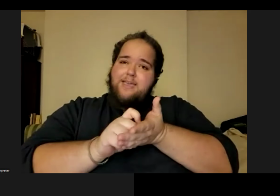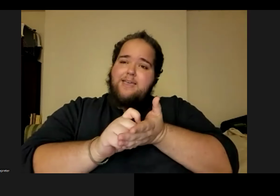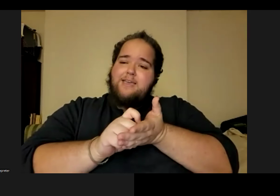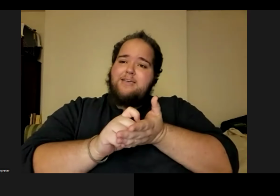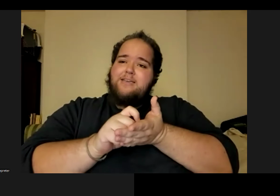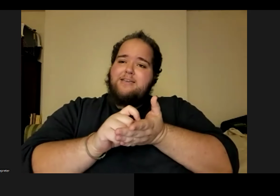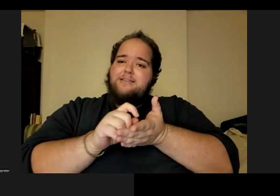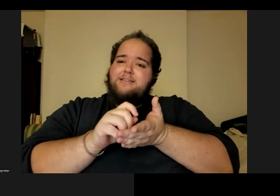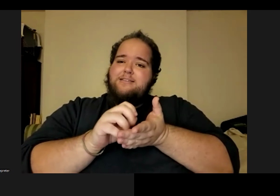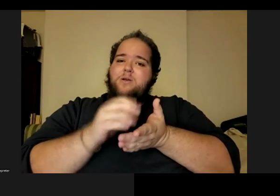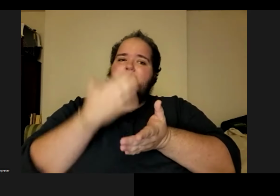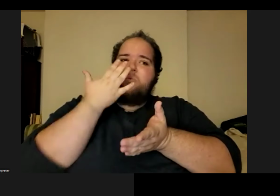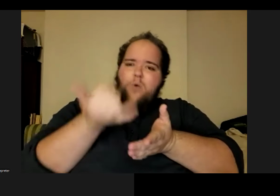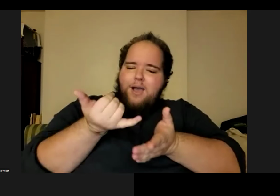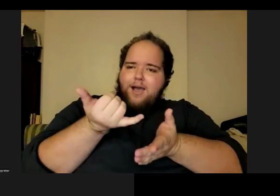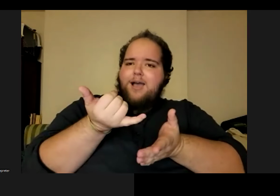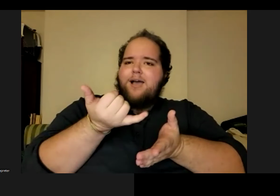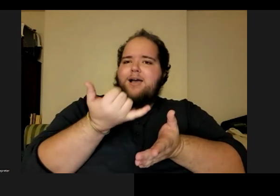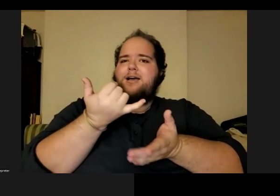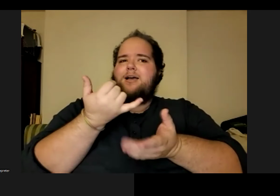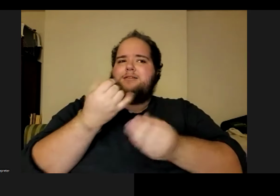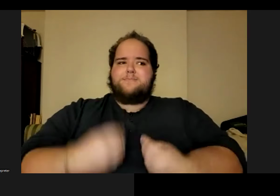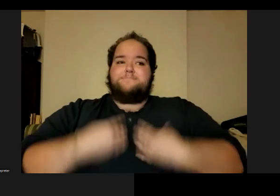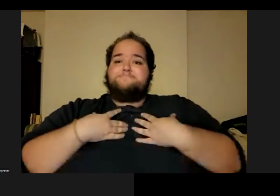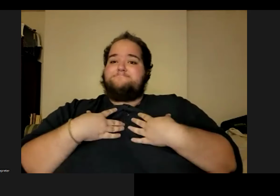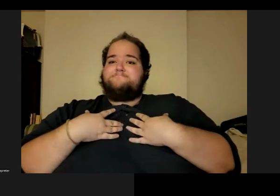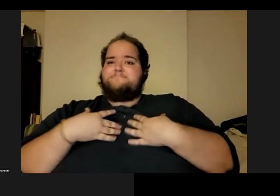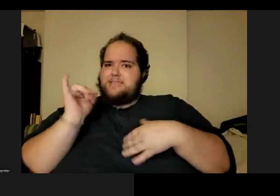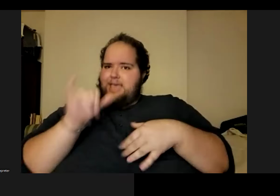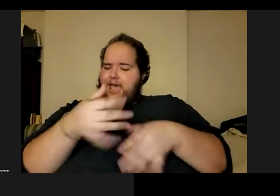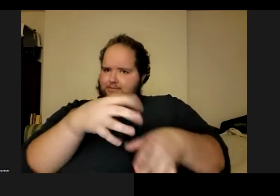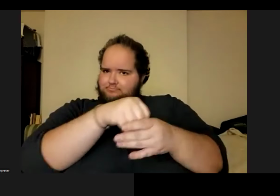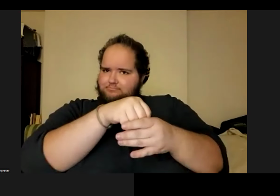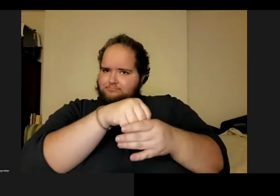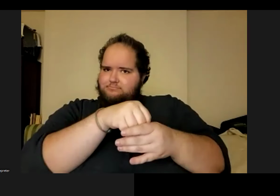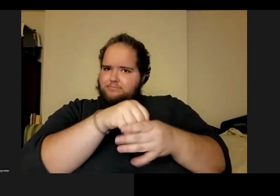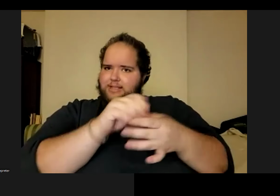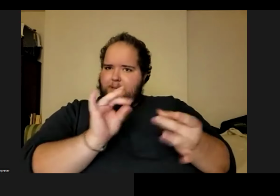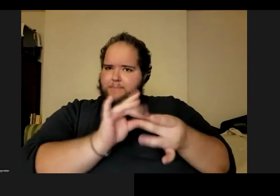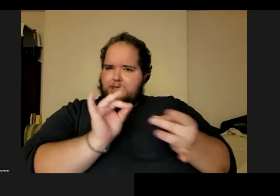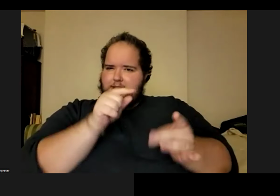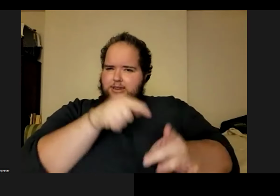like why you do it, like what inspires you, you can put that in Yep. the art statement too like